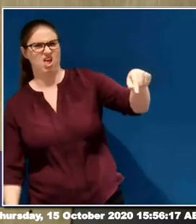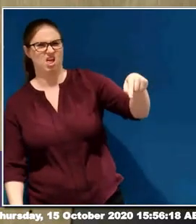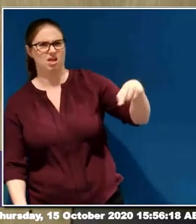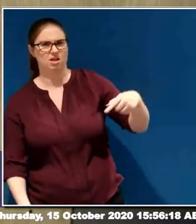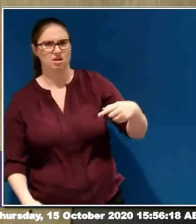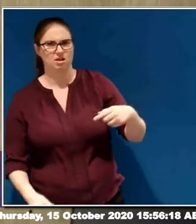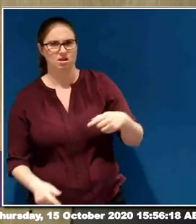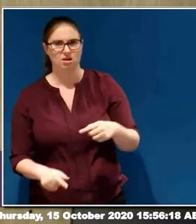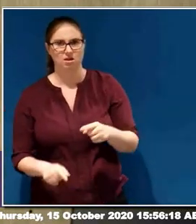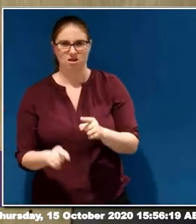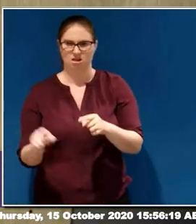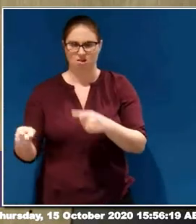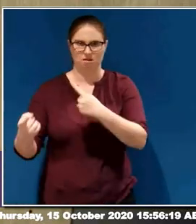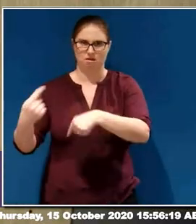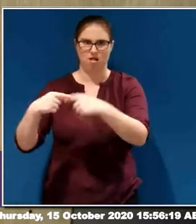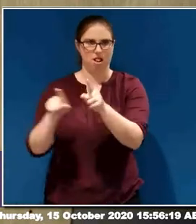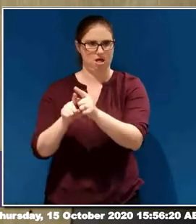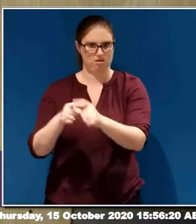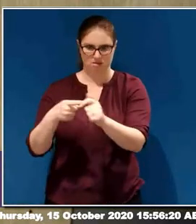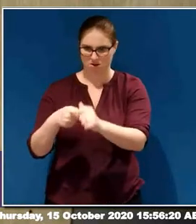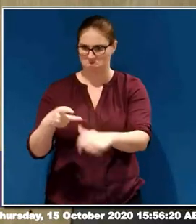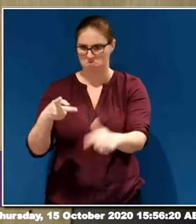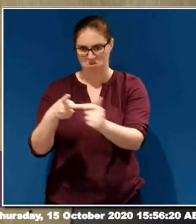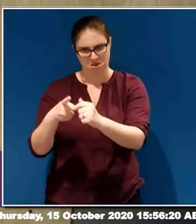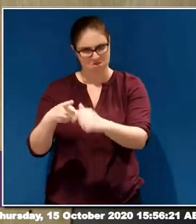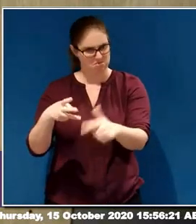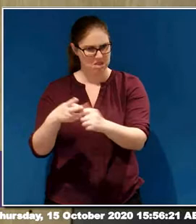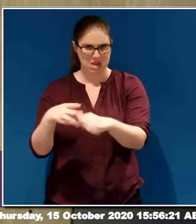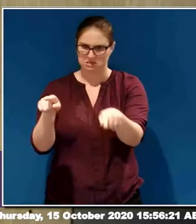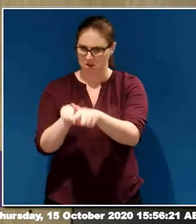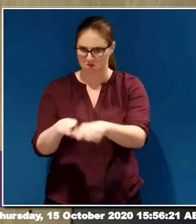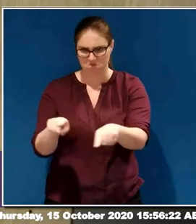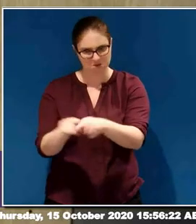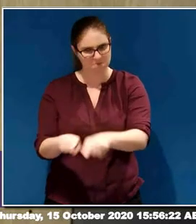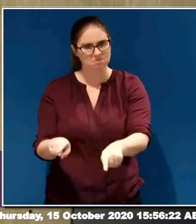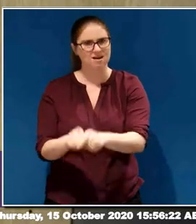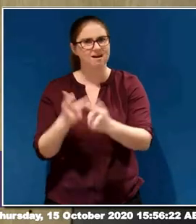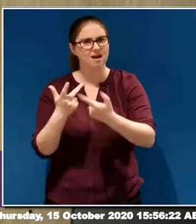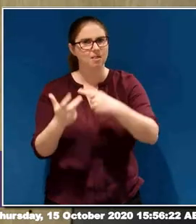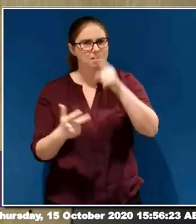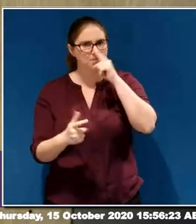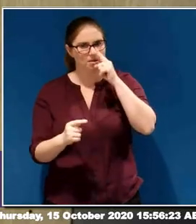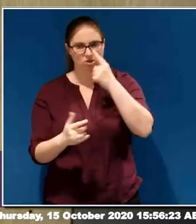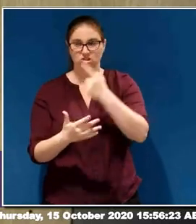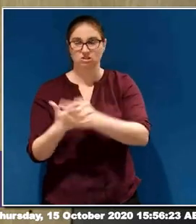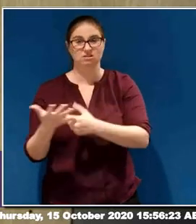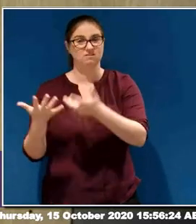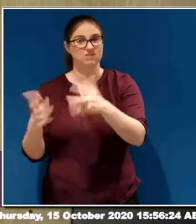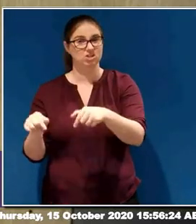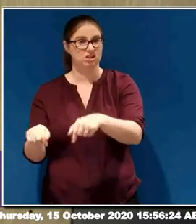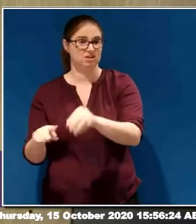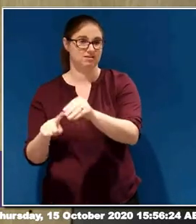So there is a graduation, and when that study came out in The Australian, I was